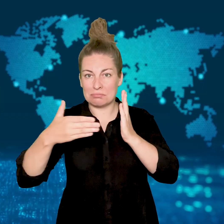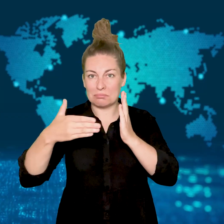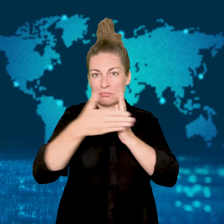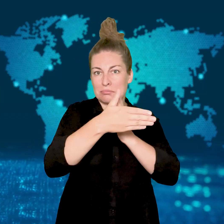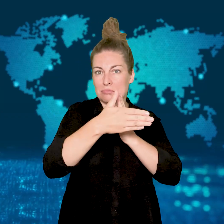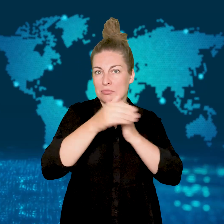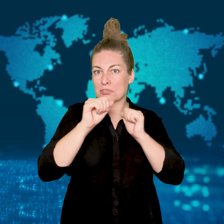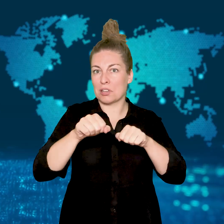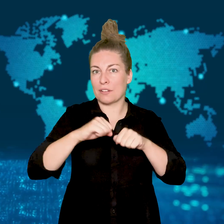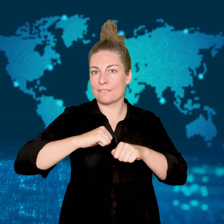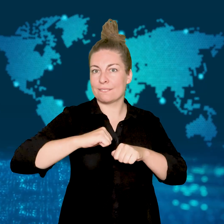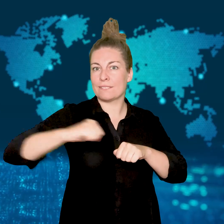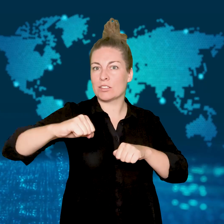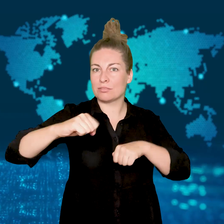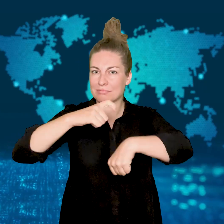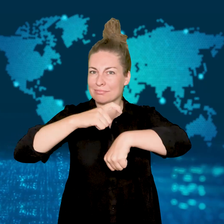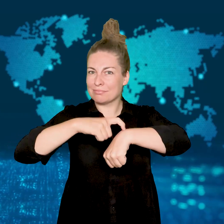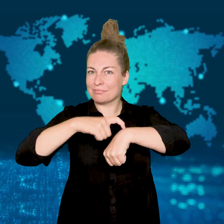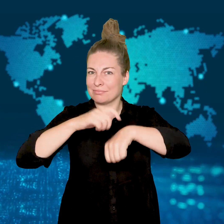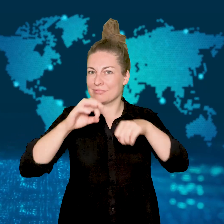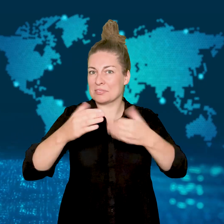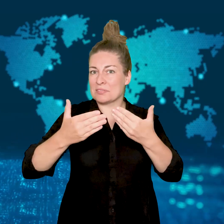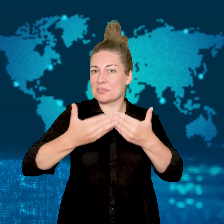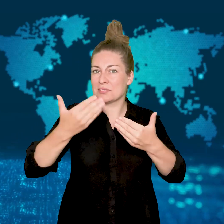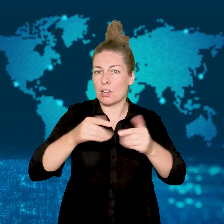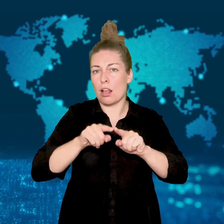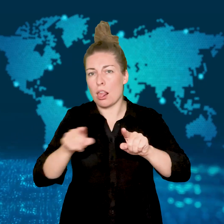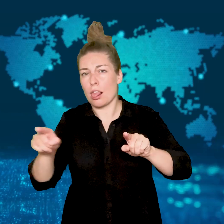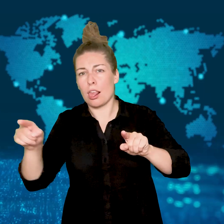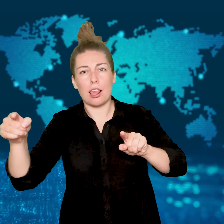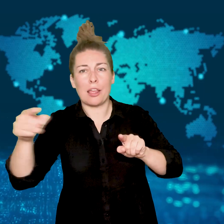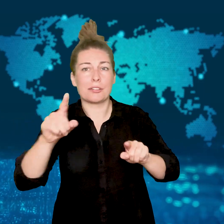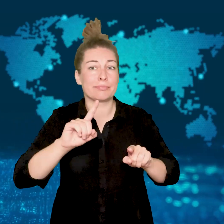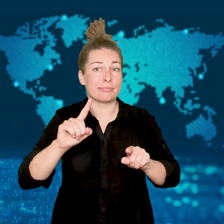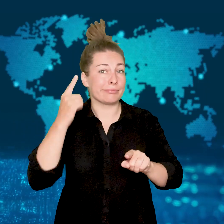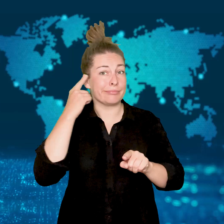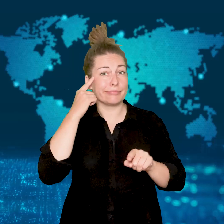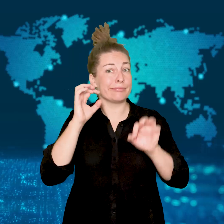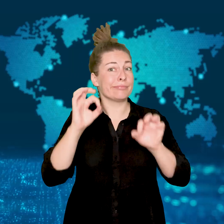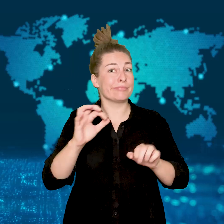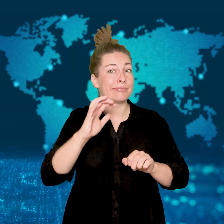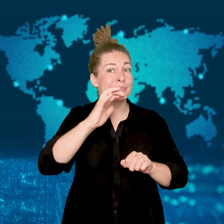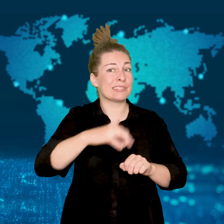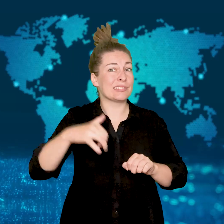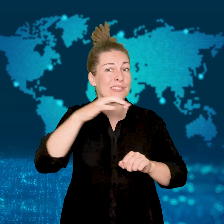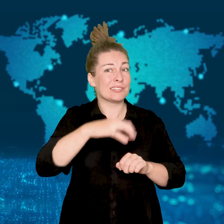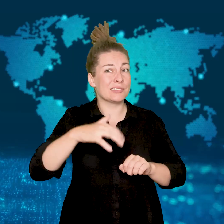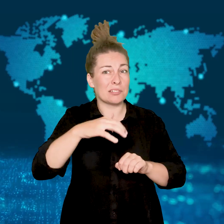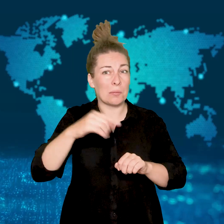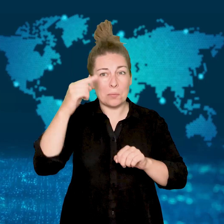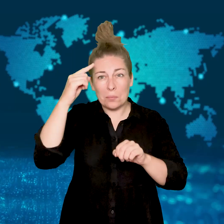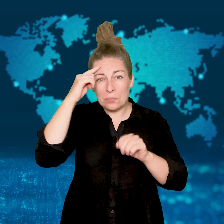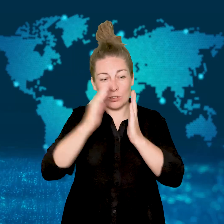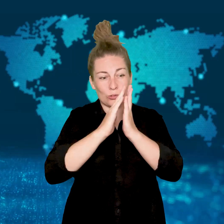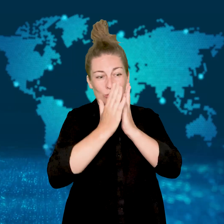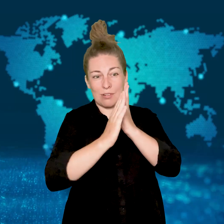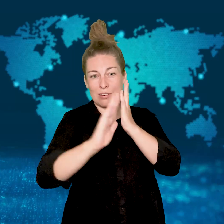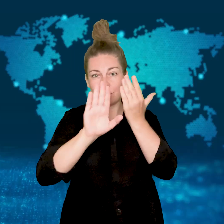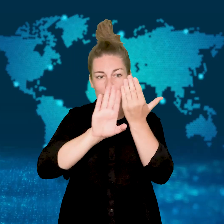go through that they would not have to travel as far to their construction site.